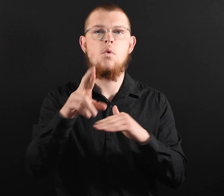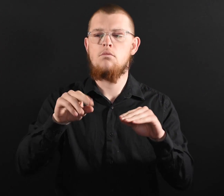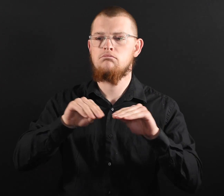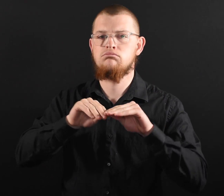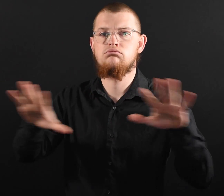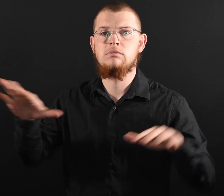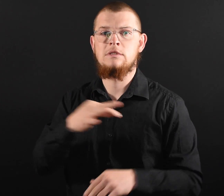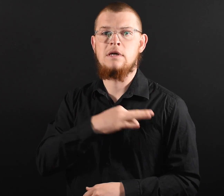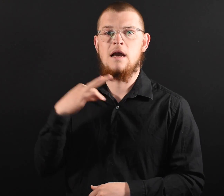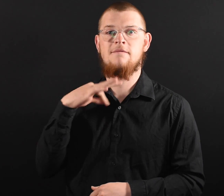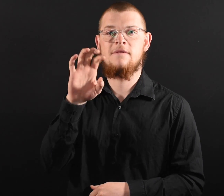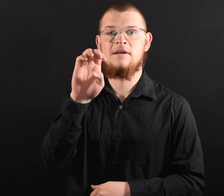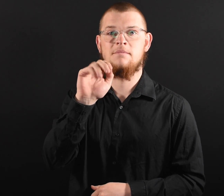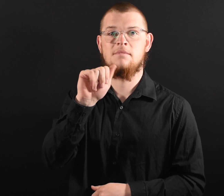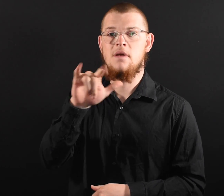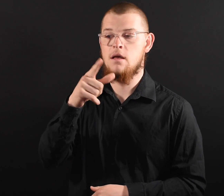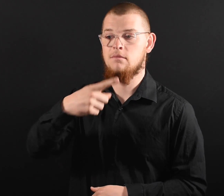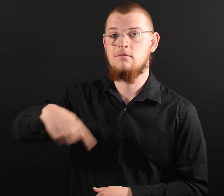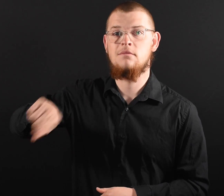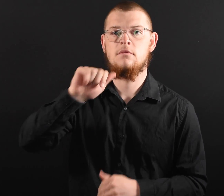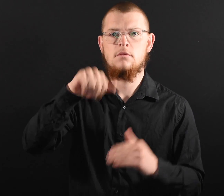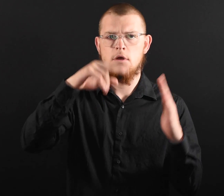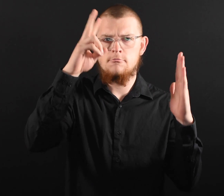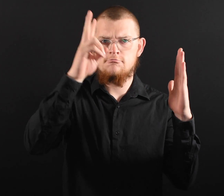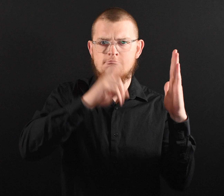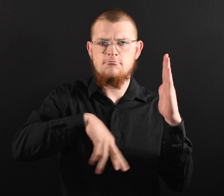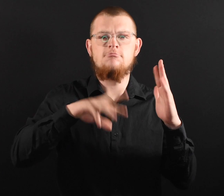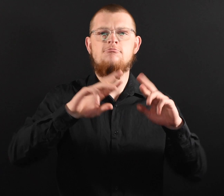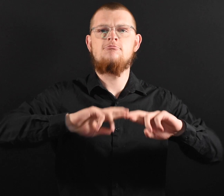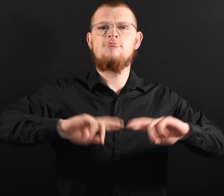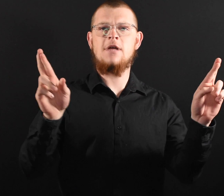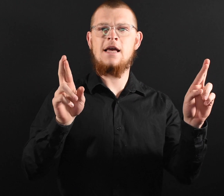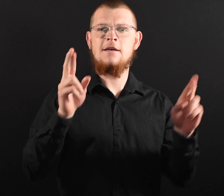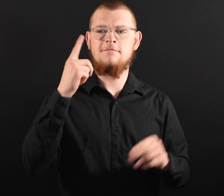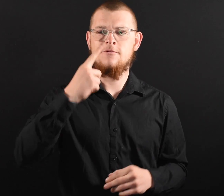to staff electronically) to allow for the Plan to be readily reviewed by all staff, as required.